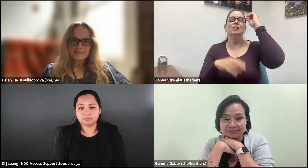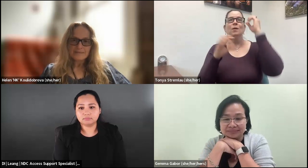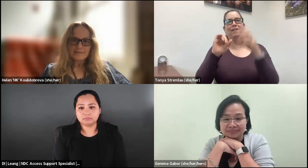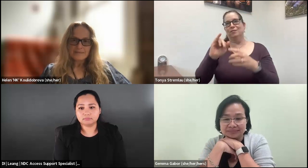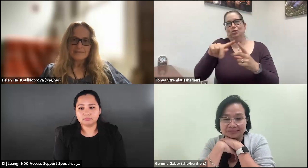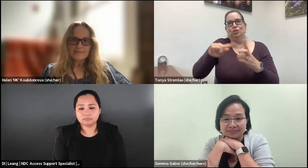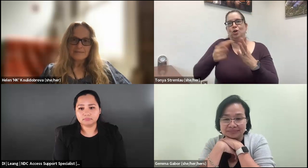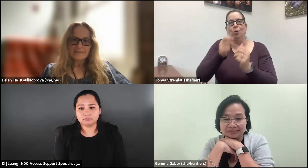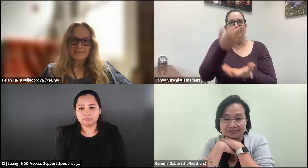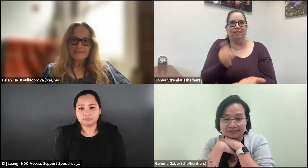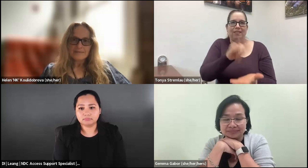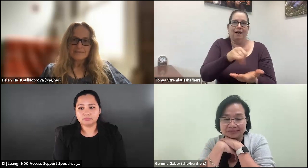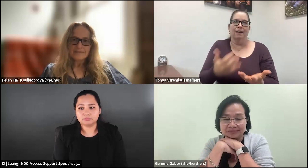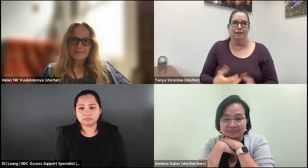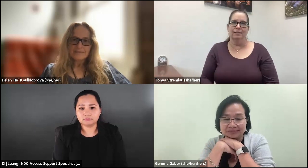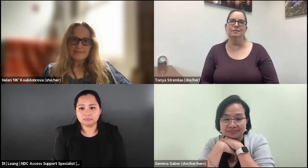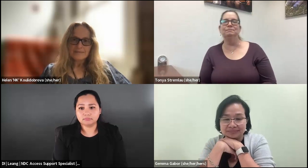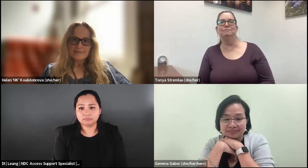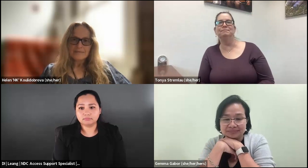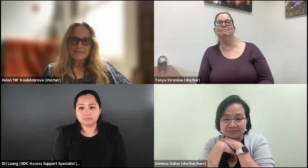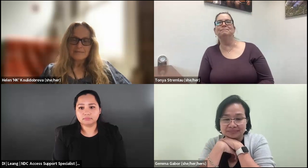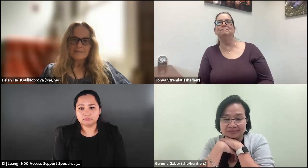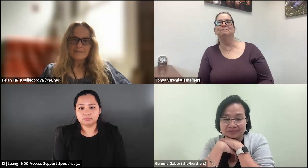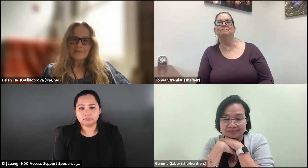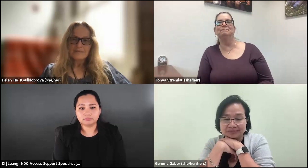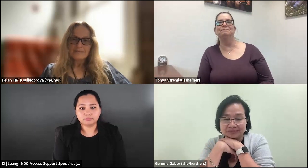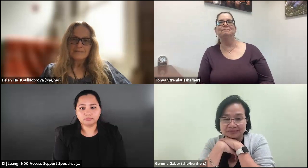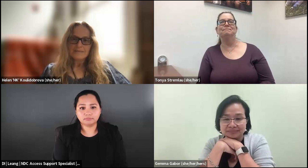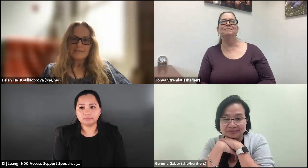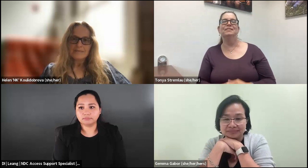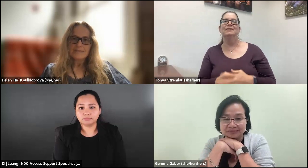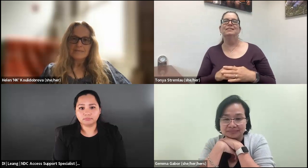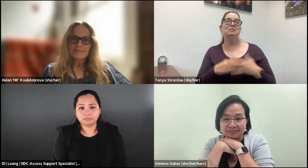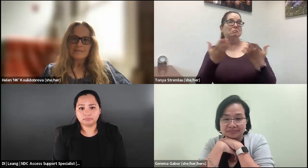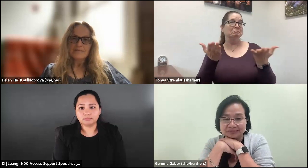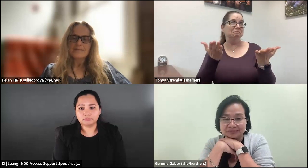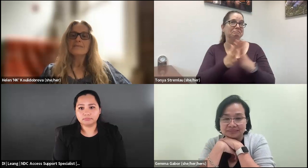And that changes how they then acquire language. So that's something I want to open up with.